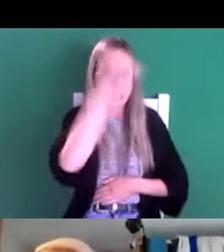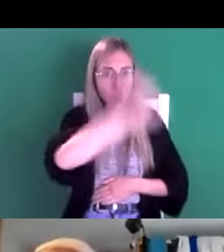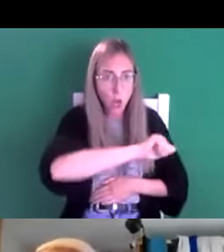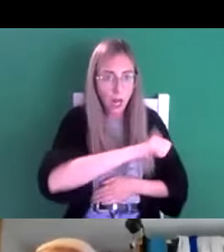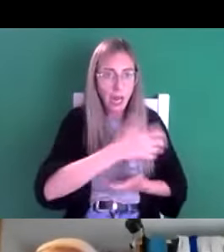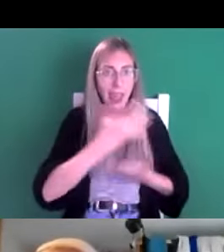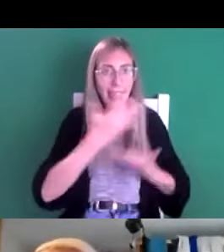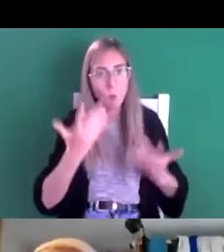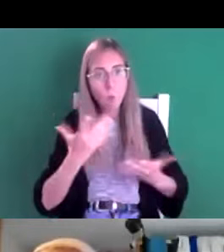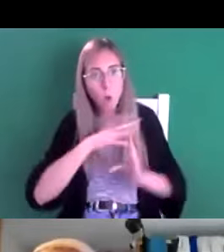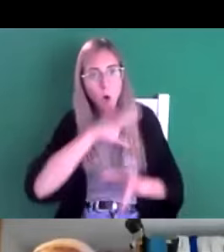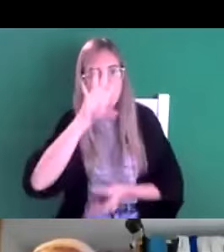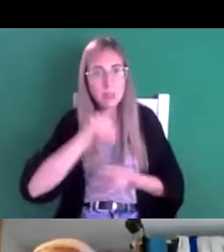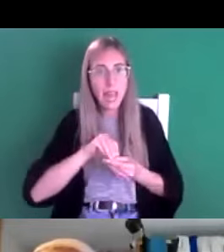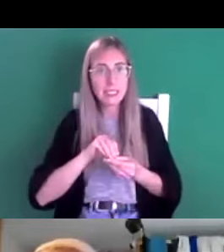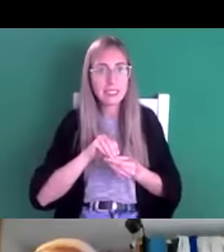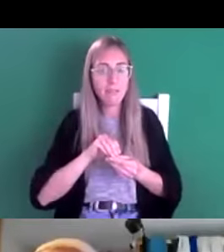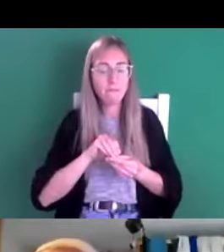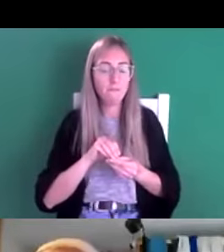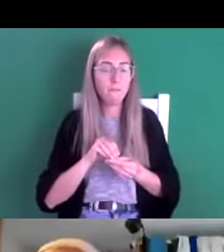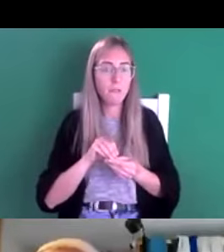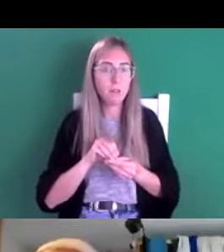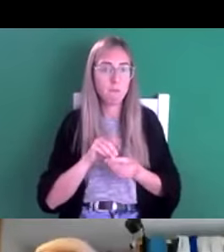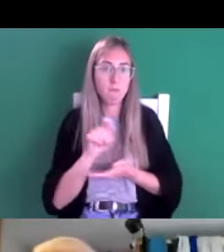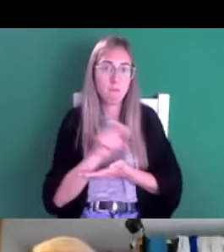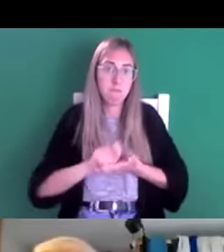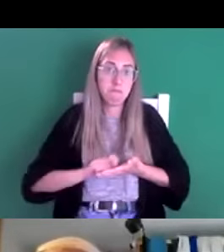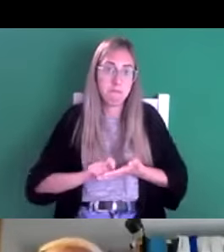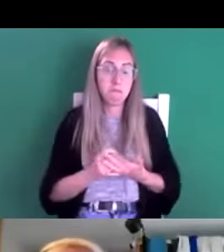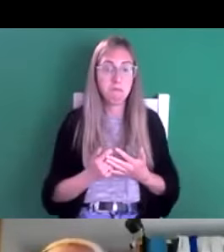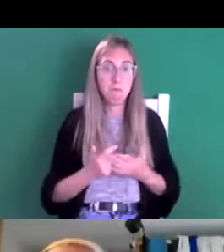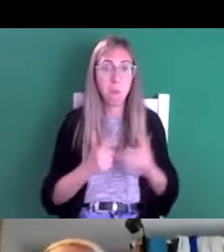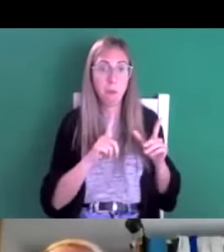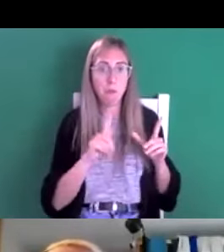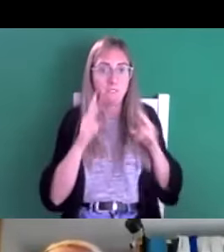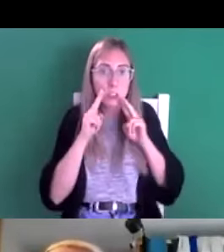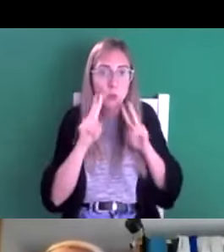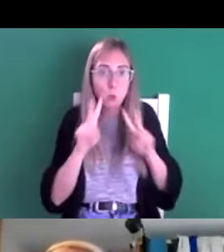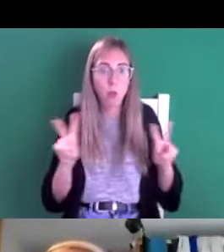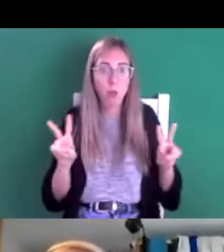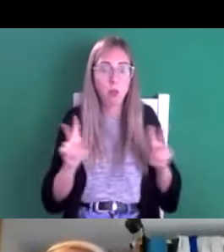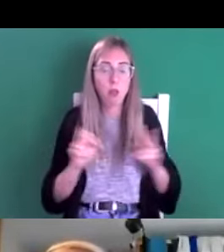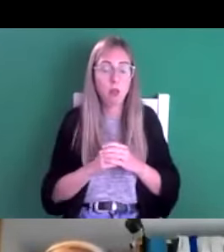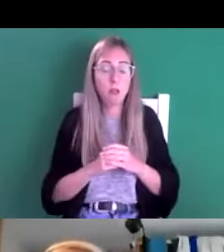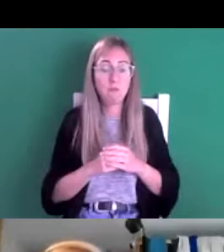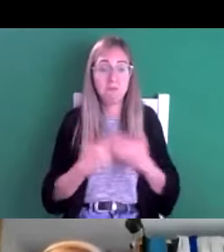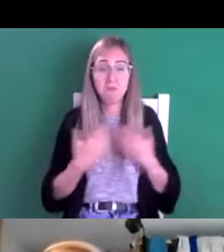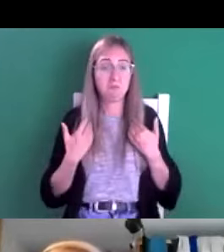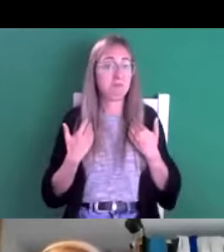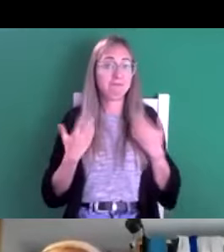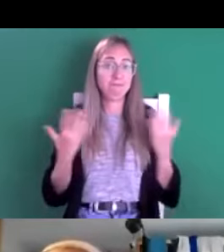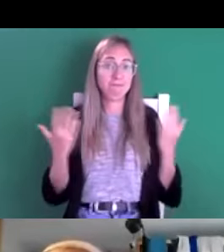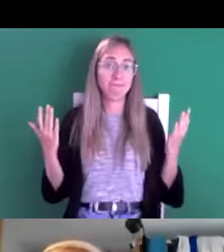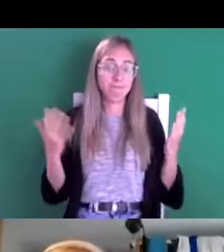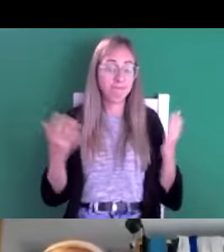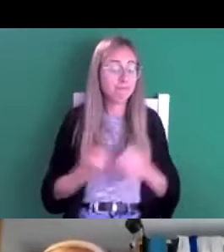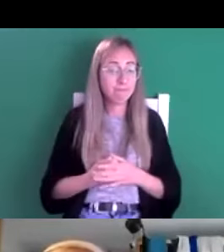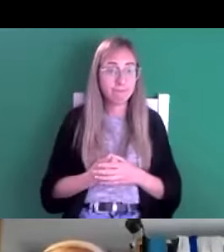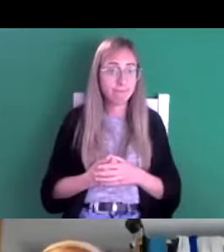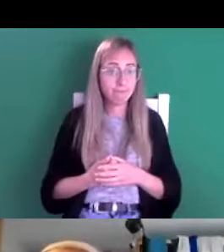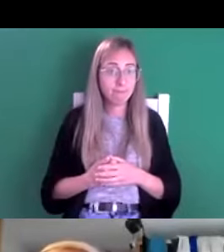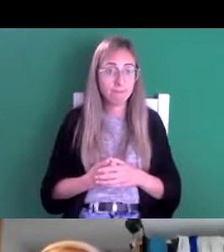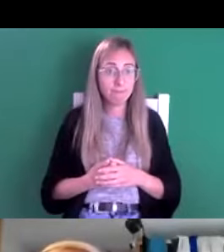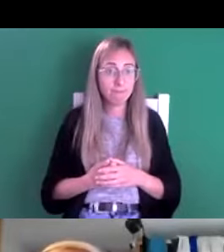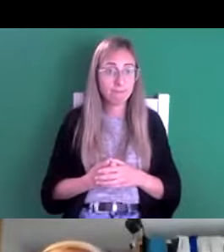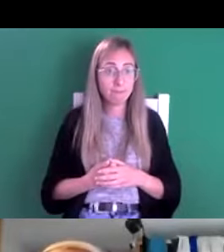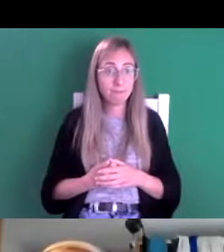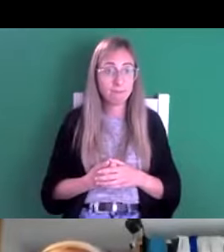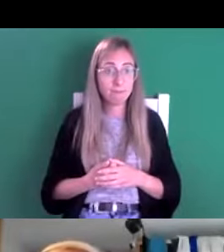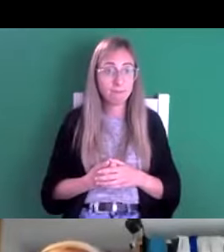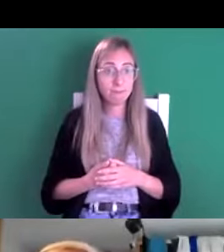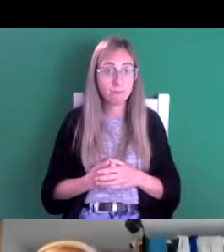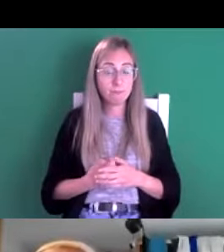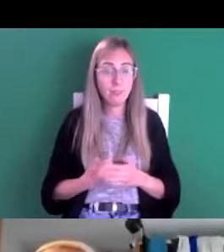that was from gemma um i can't say and and actually so that um i don't collapse i'm going